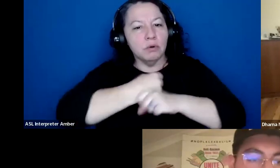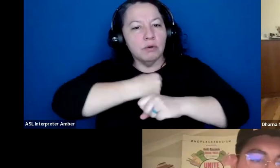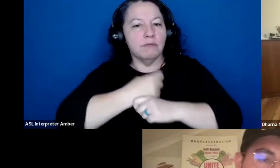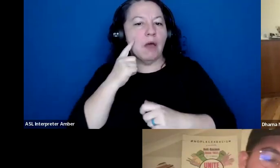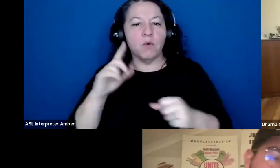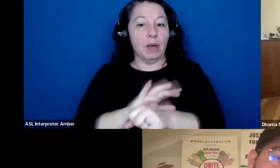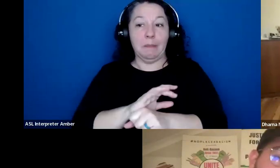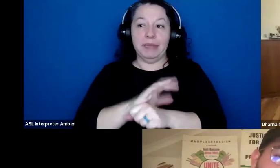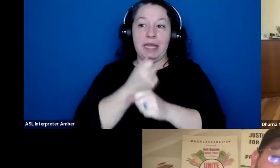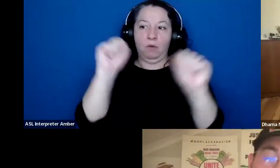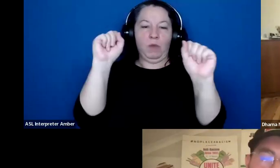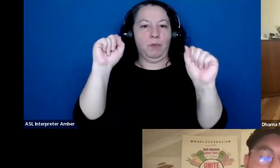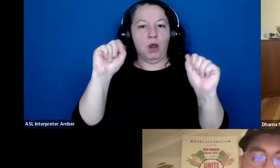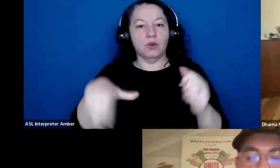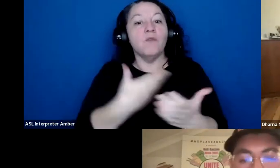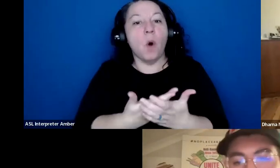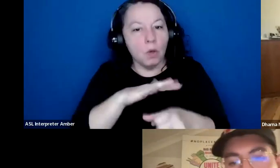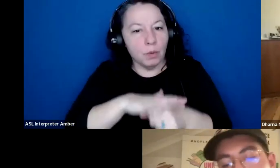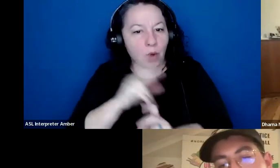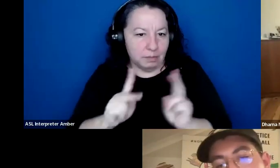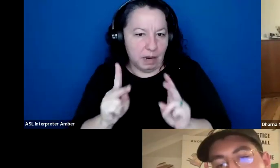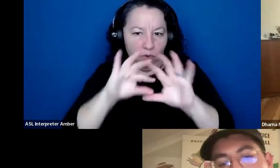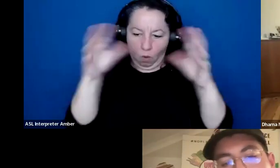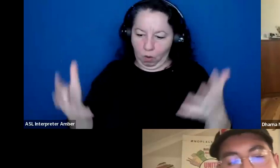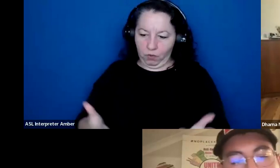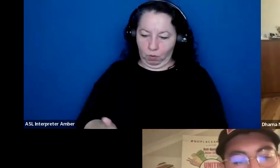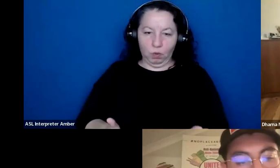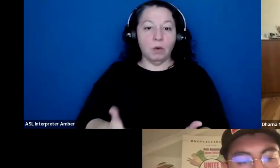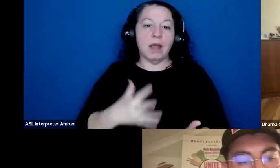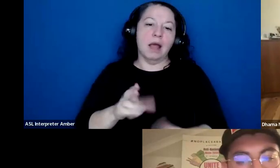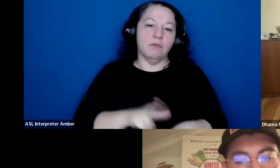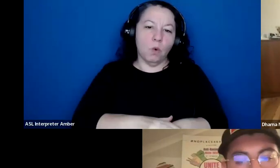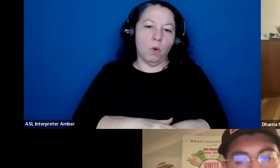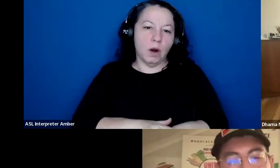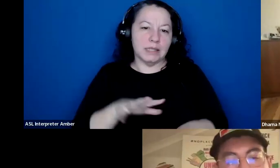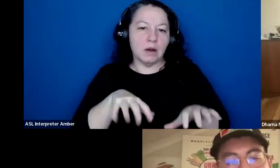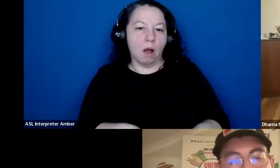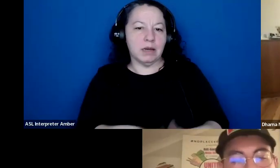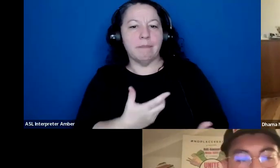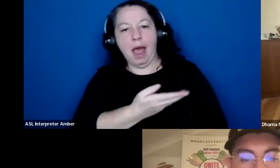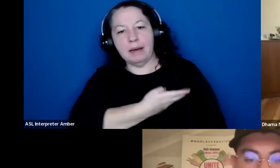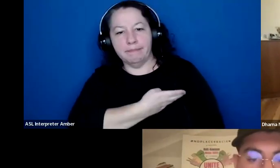peoples across the globe And of course, within occupied Palestine. Absolutely. And I'd love to come back to you a little later